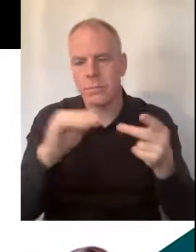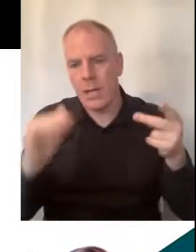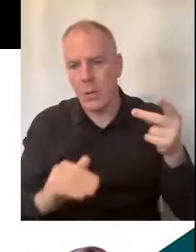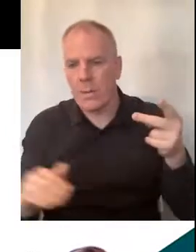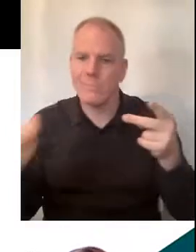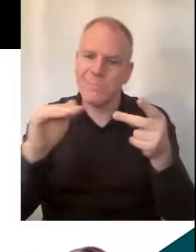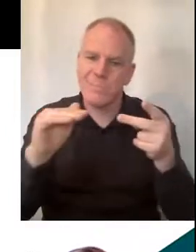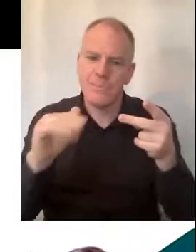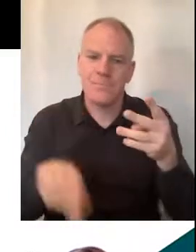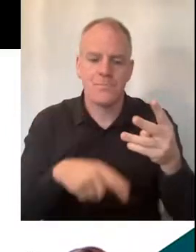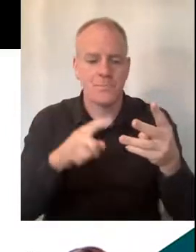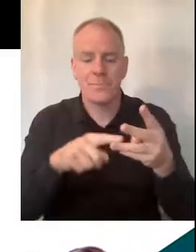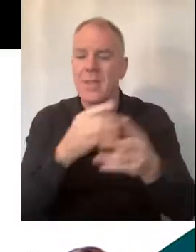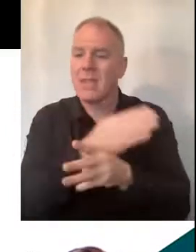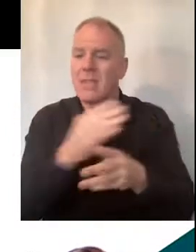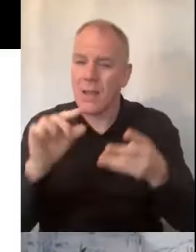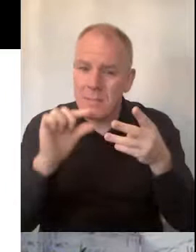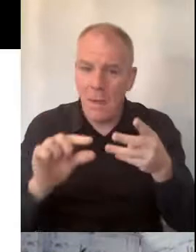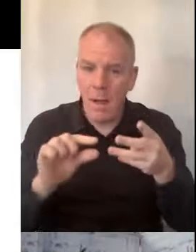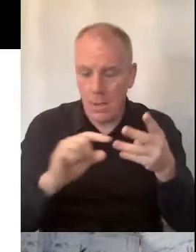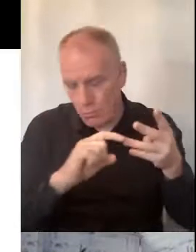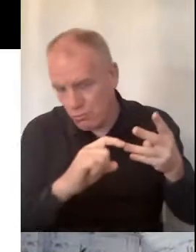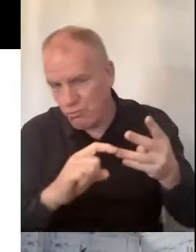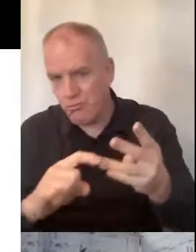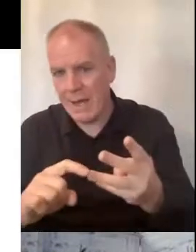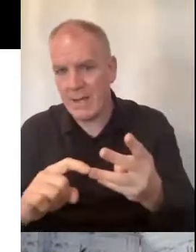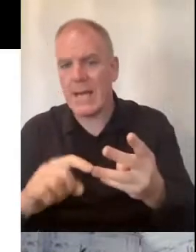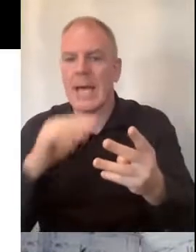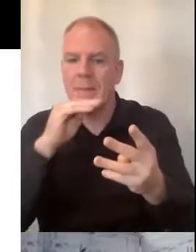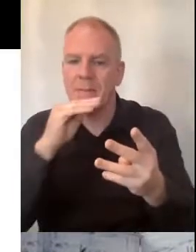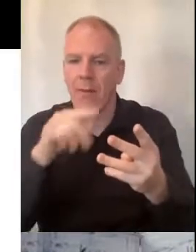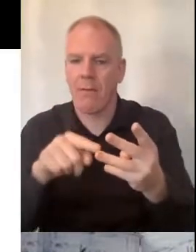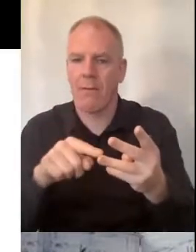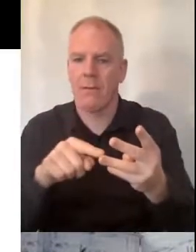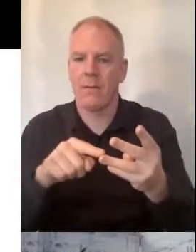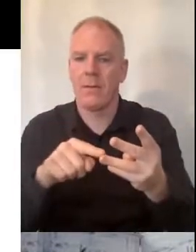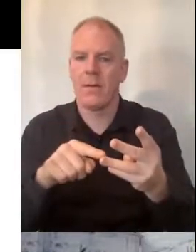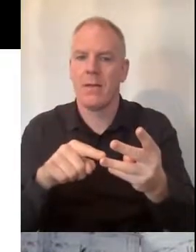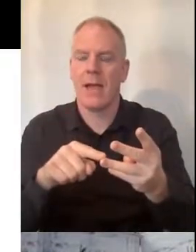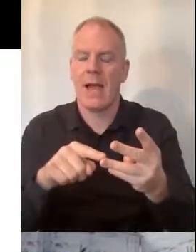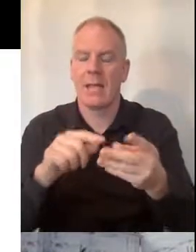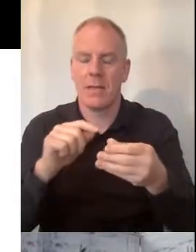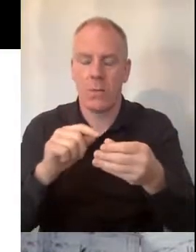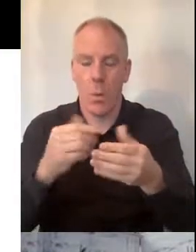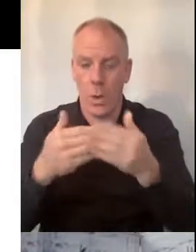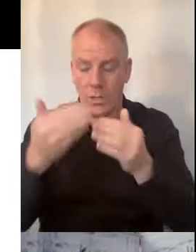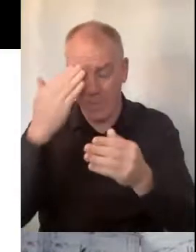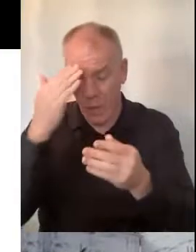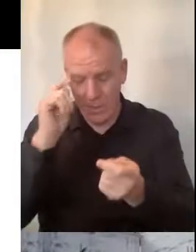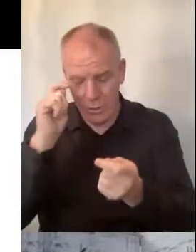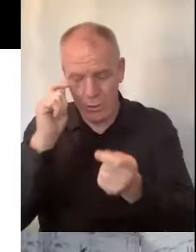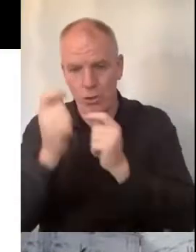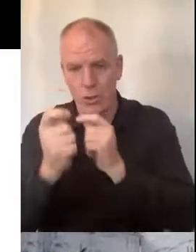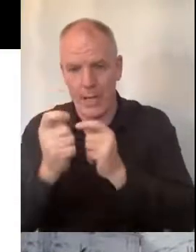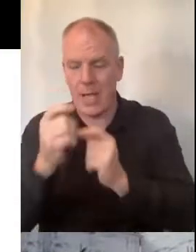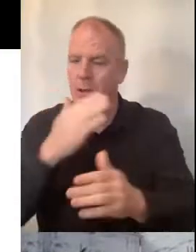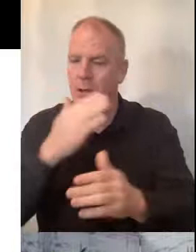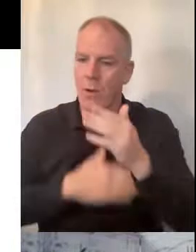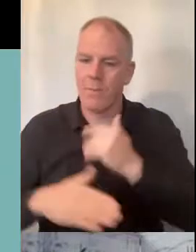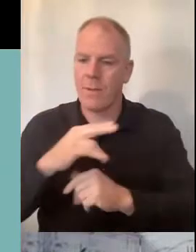Start small, be consistent and intentional. Unlearn a big comfort Rible Witcher own discomfort.